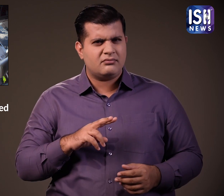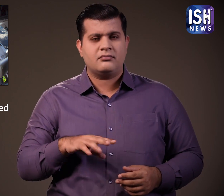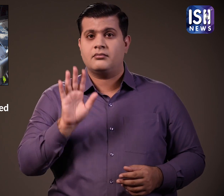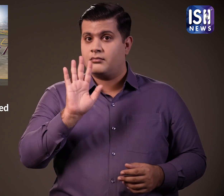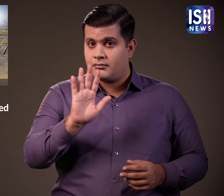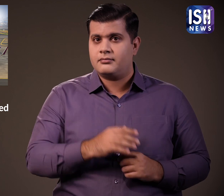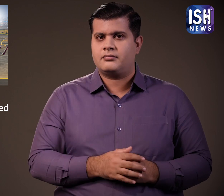Yes.